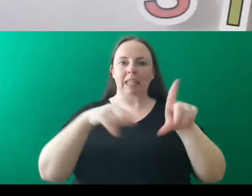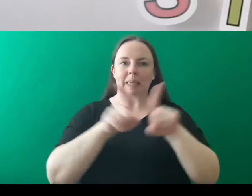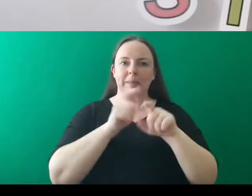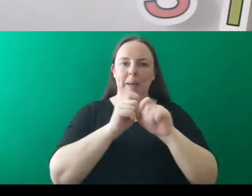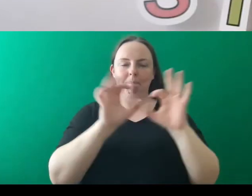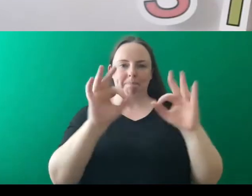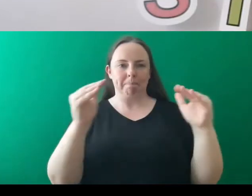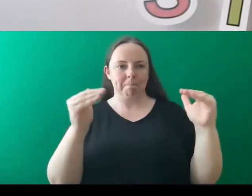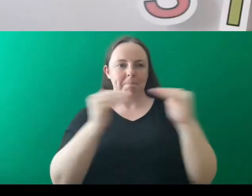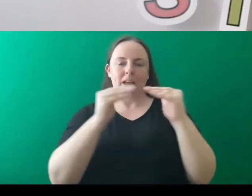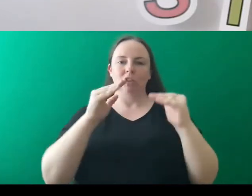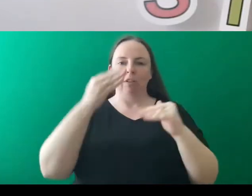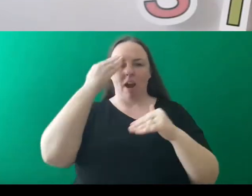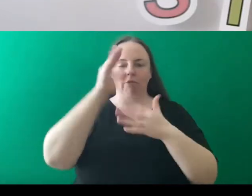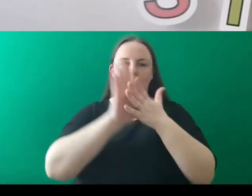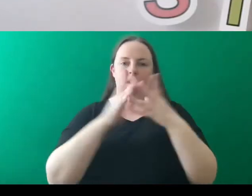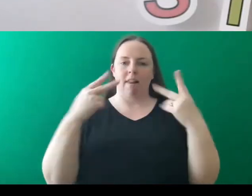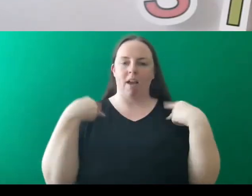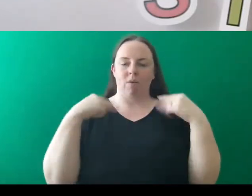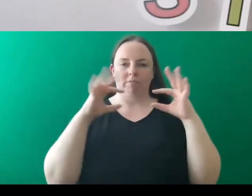accurate for Irish Sign Language, and we then make them